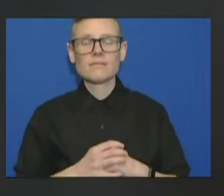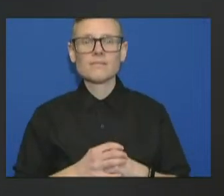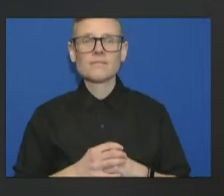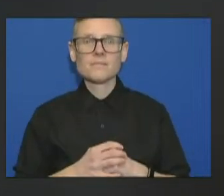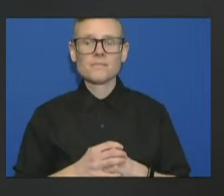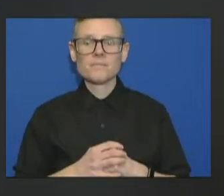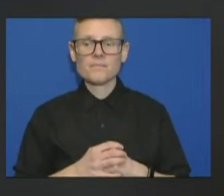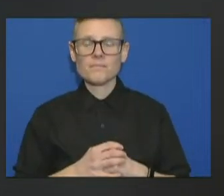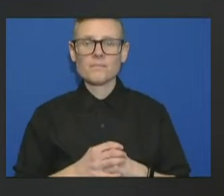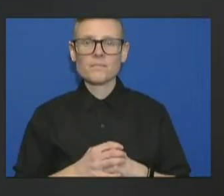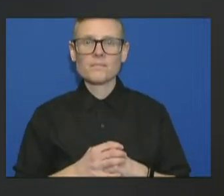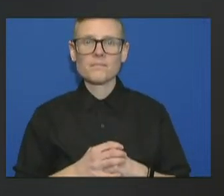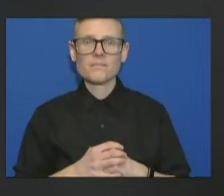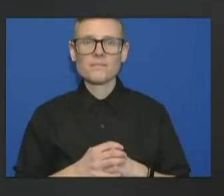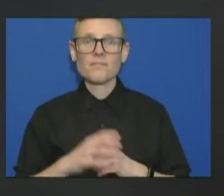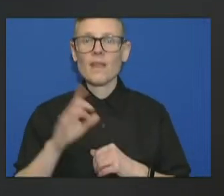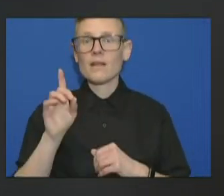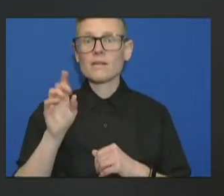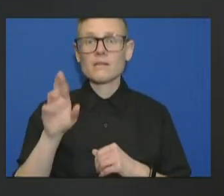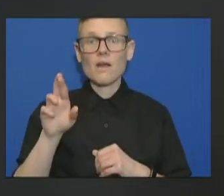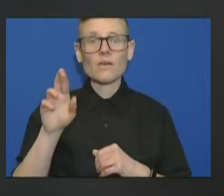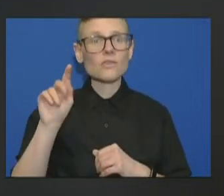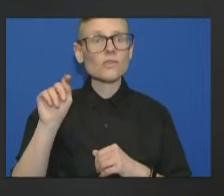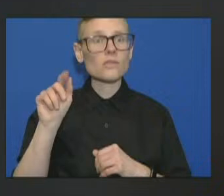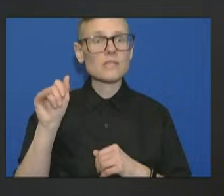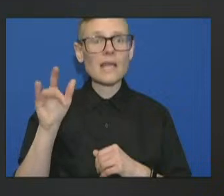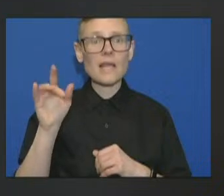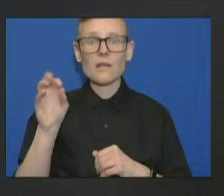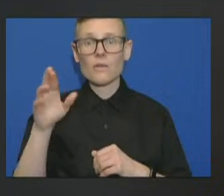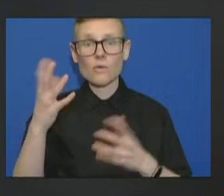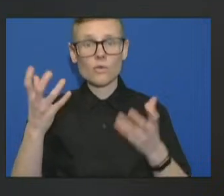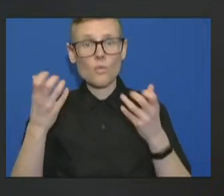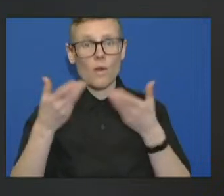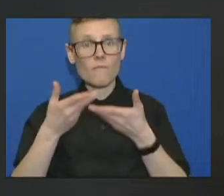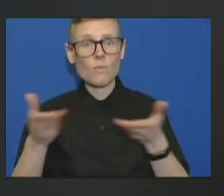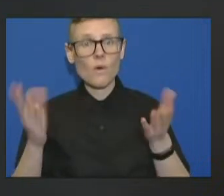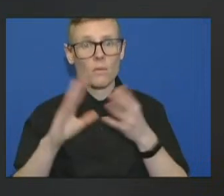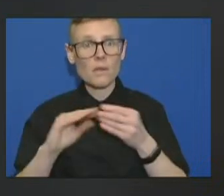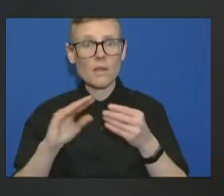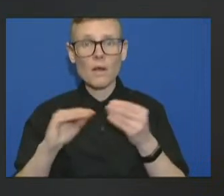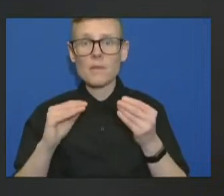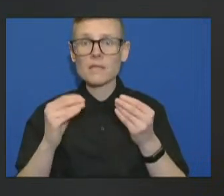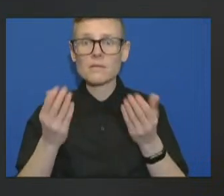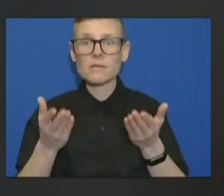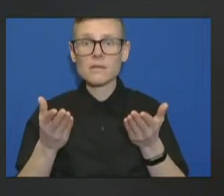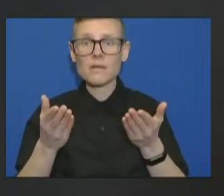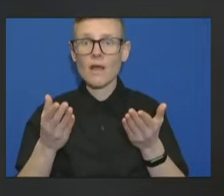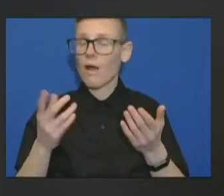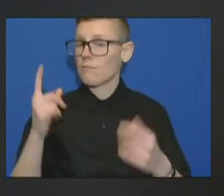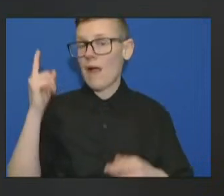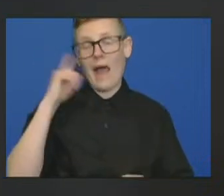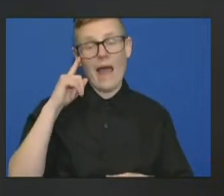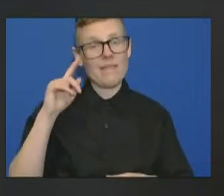joining us, Chris. I'm going to turn it back to you. Doctor